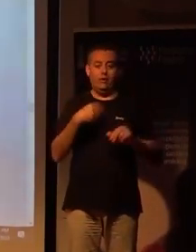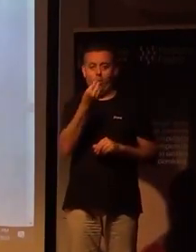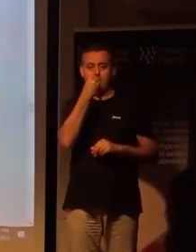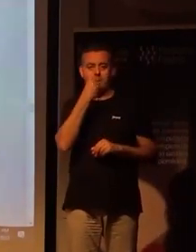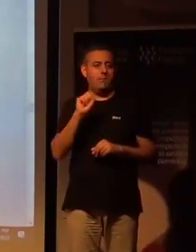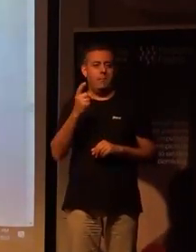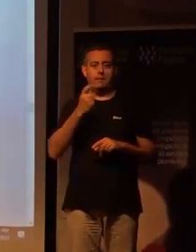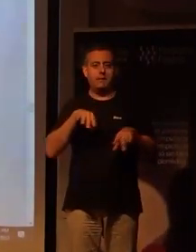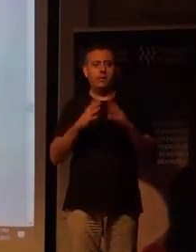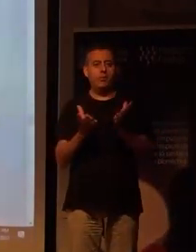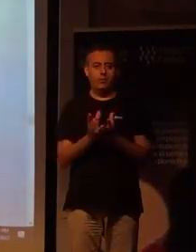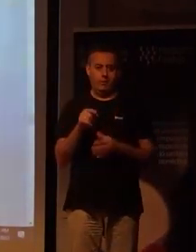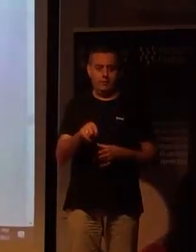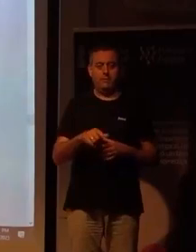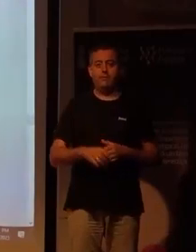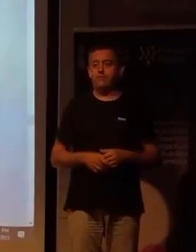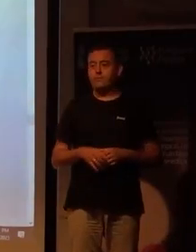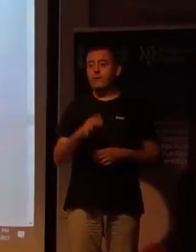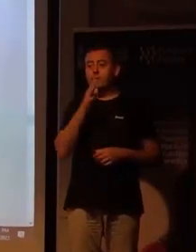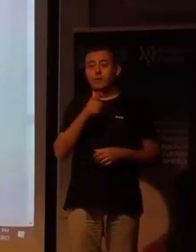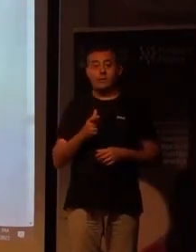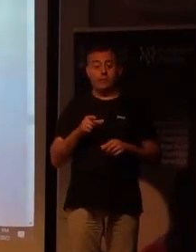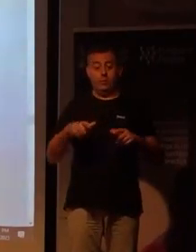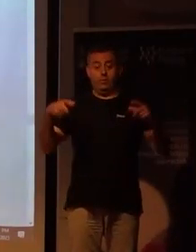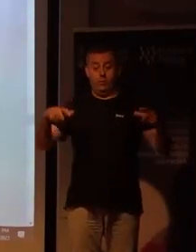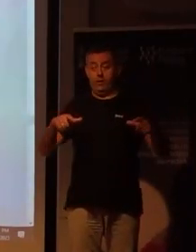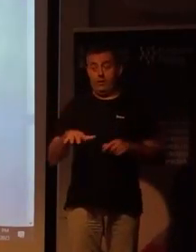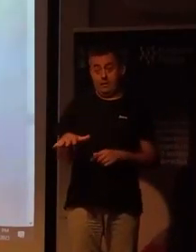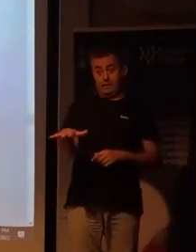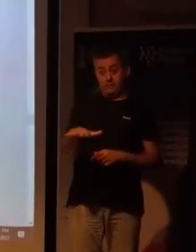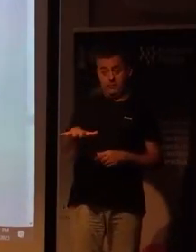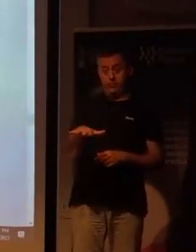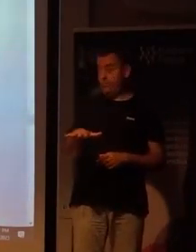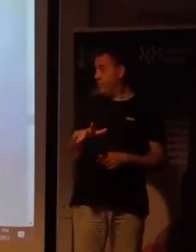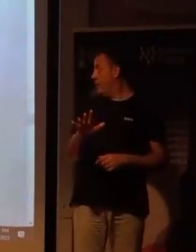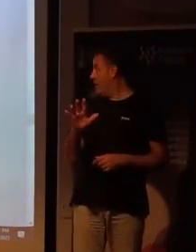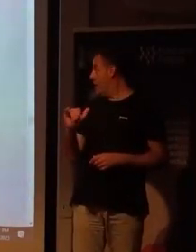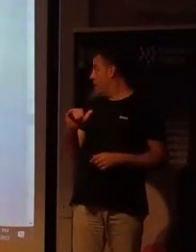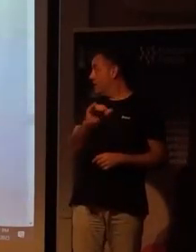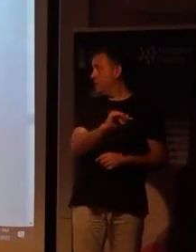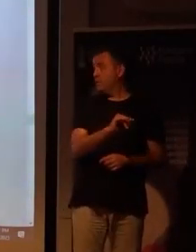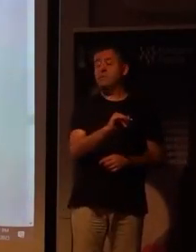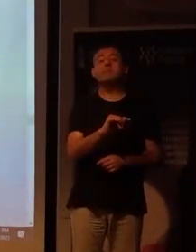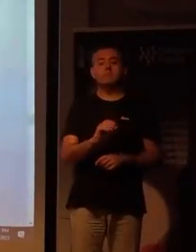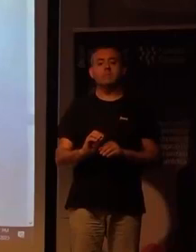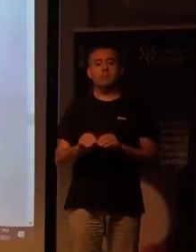takes advantage of every space it has to cultivate urban gardens.